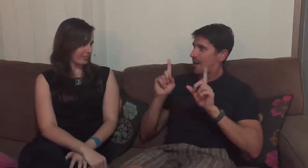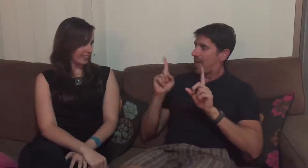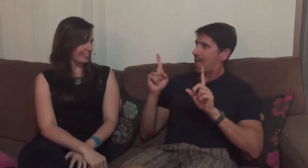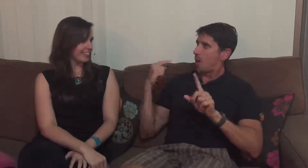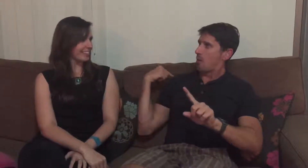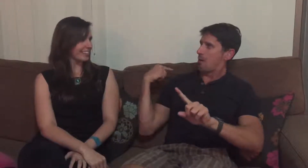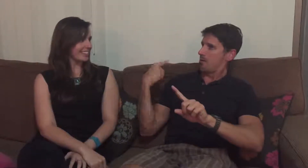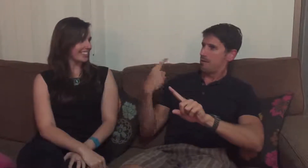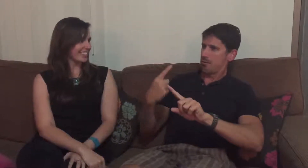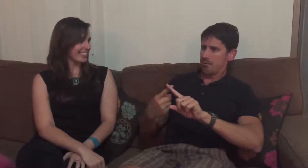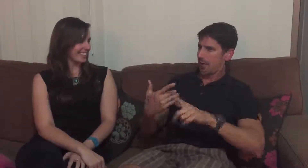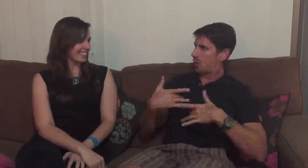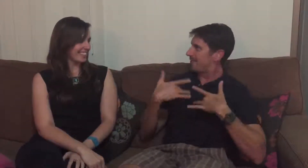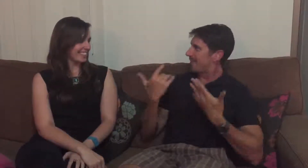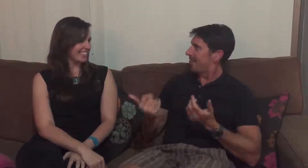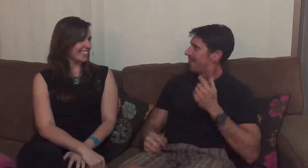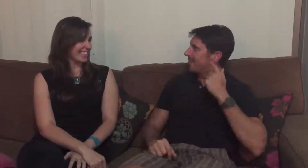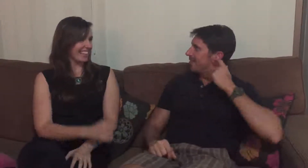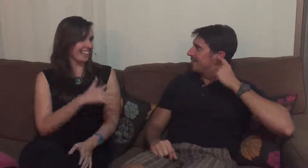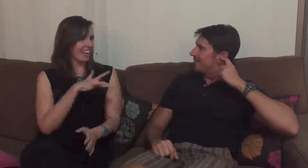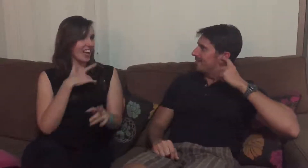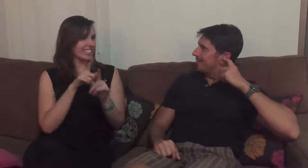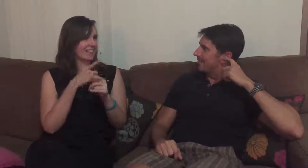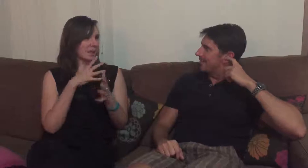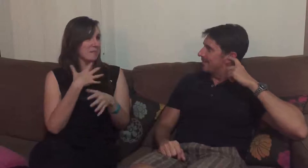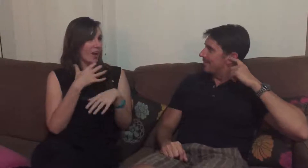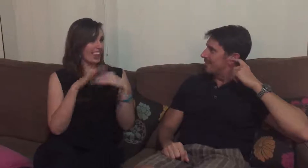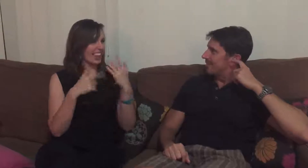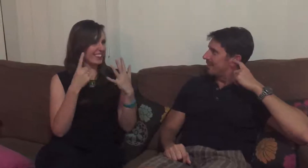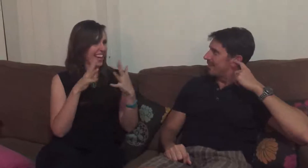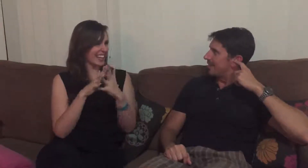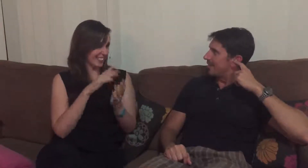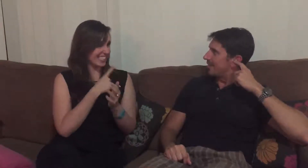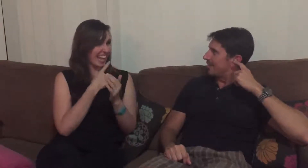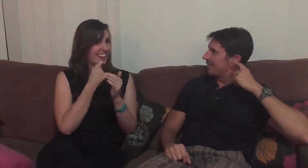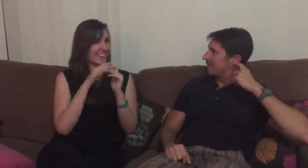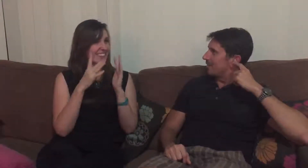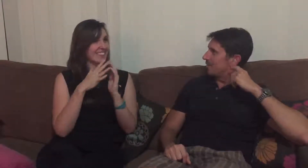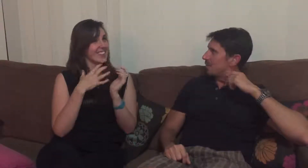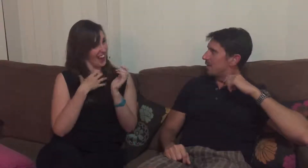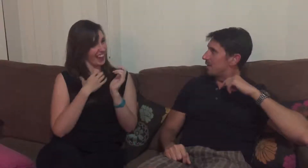Looking back over the past week, how do you feel? As you said, it has been just over one week.